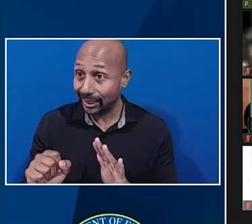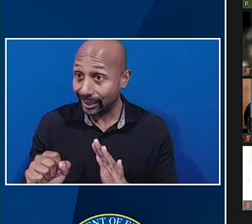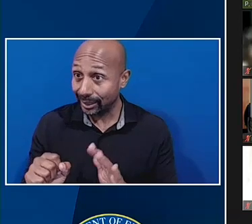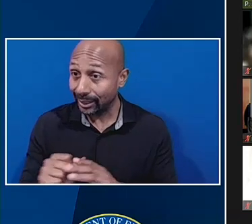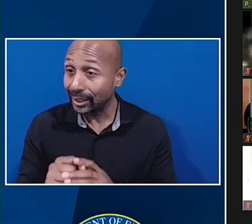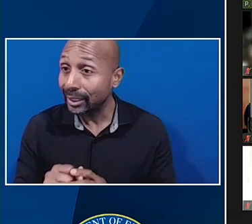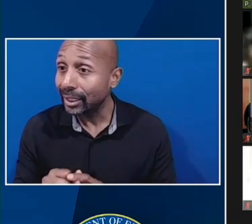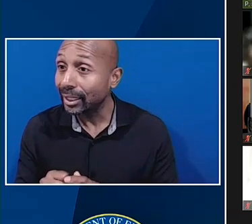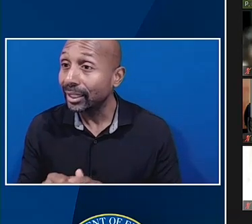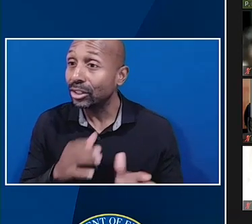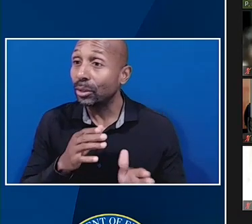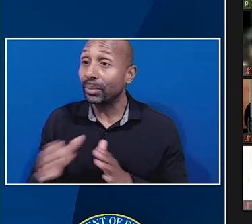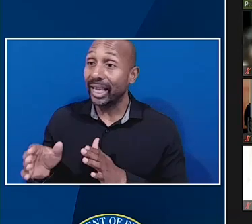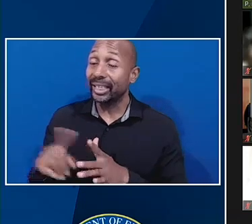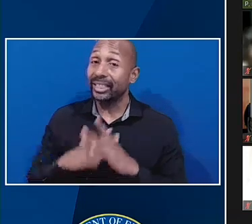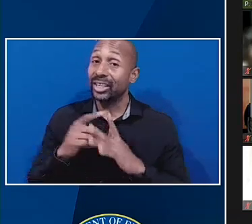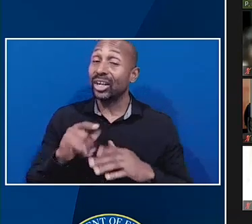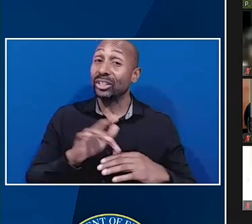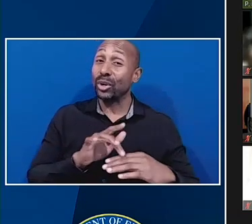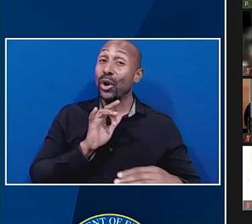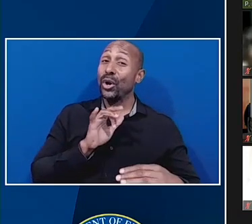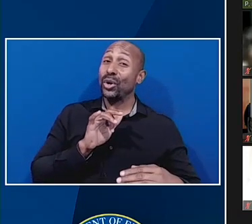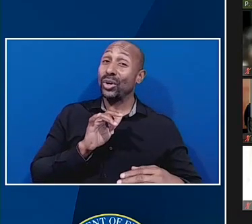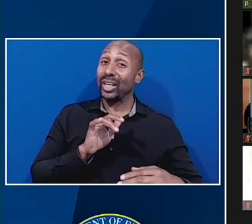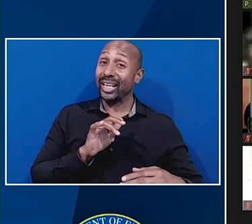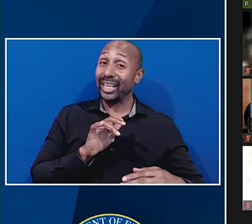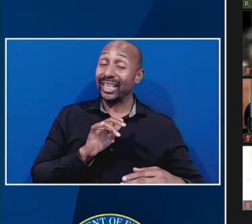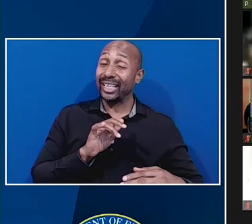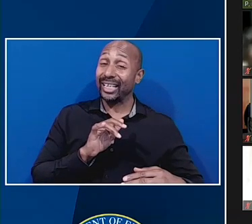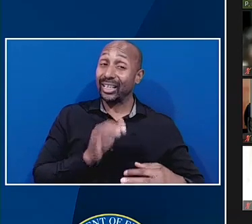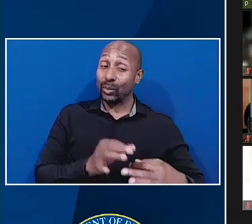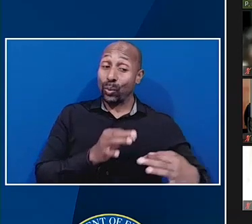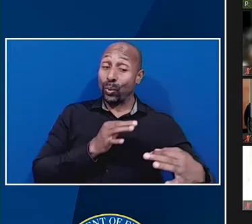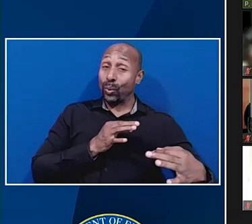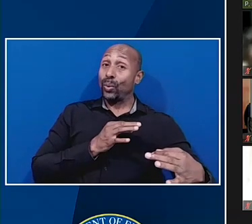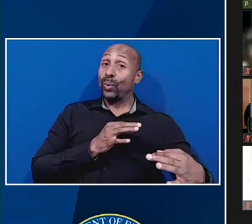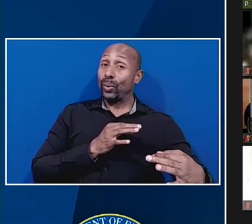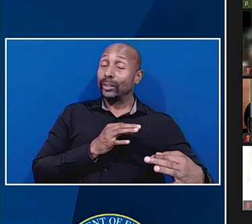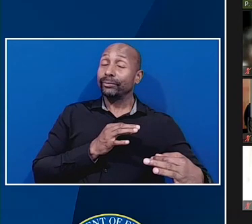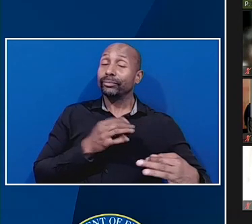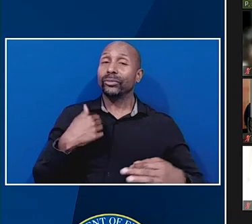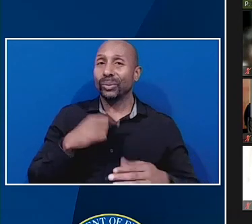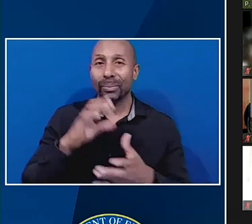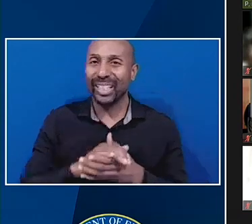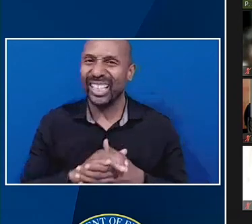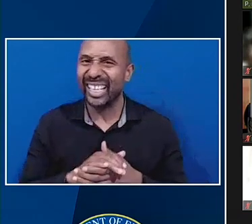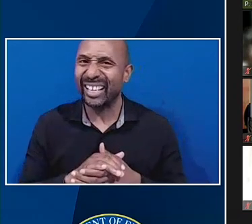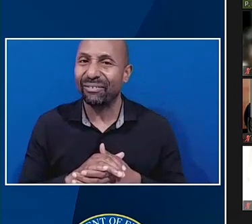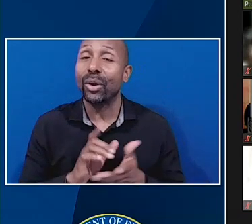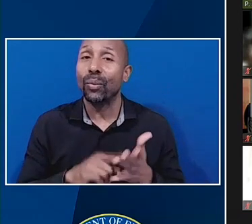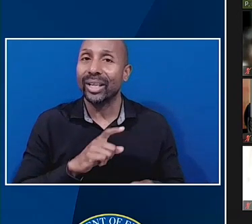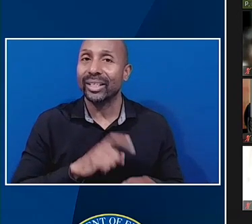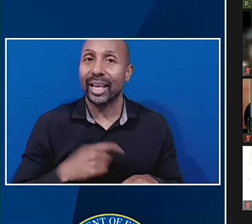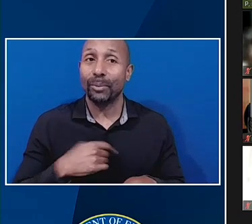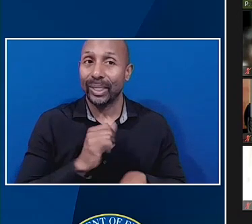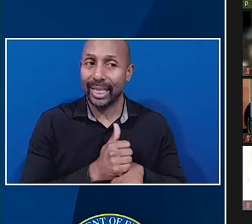So, we believe that these sessions have been- are- the time we've allotted, though we understand that there's a lot of